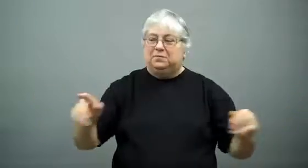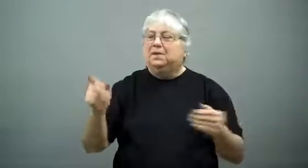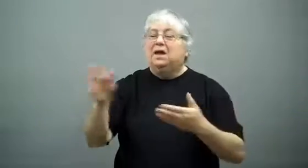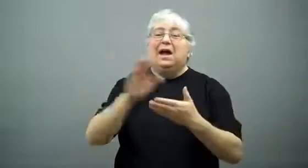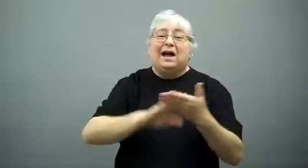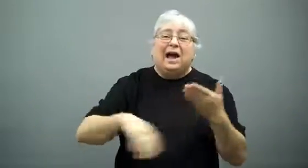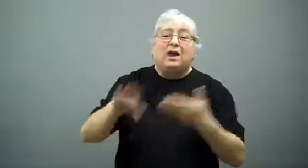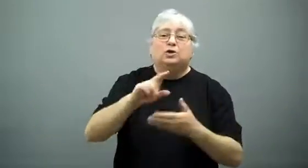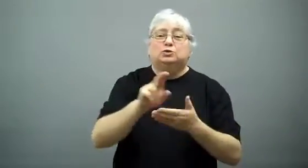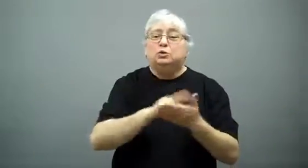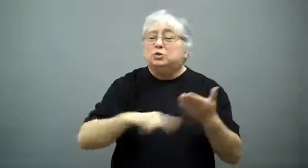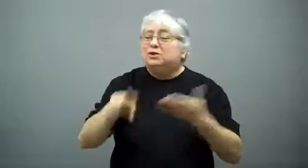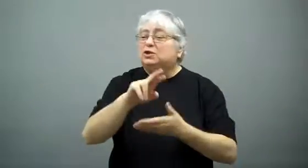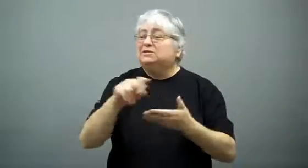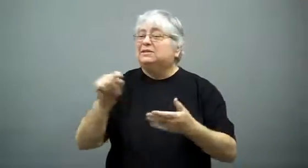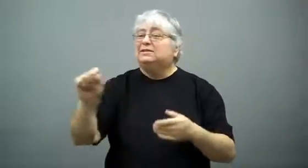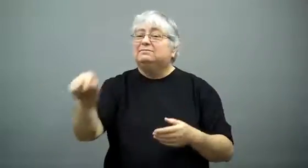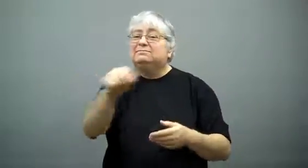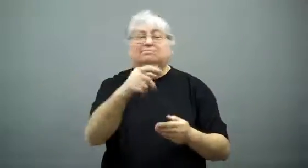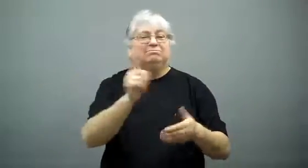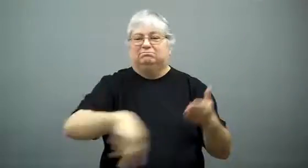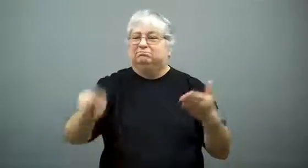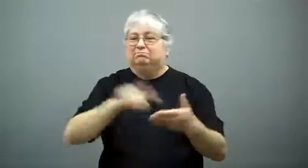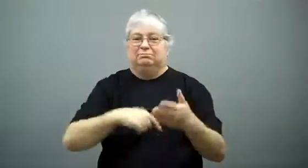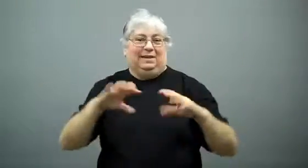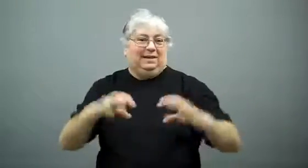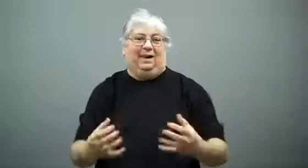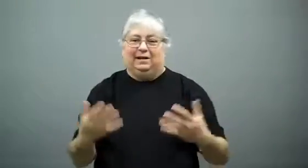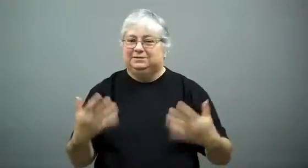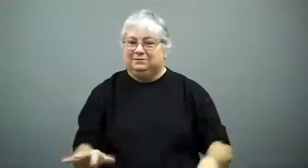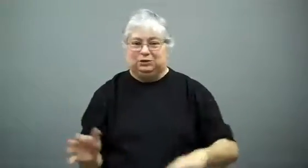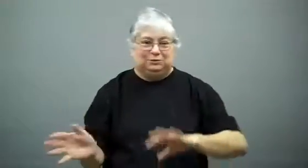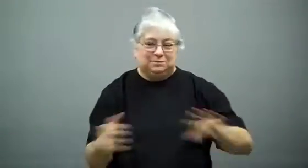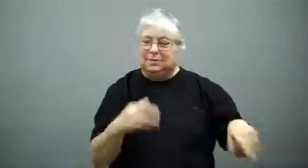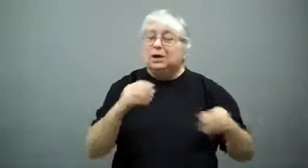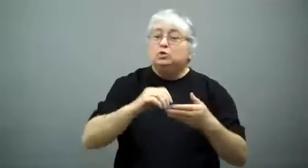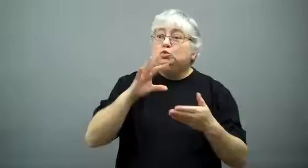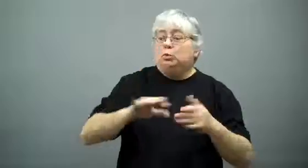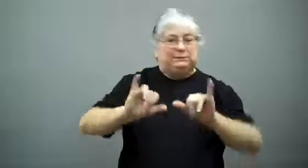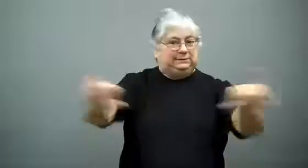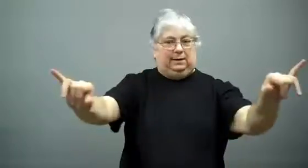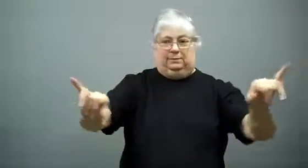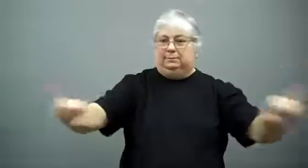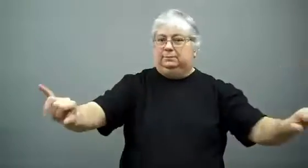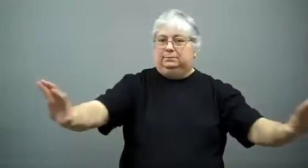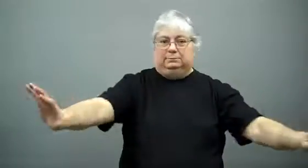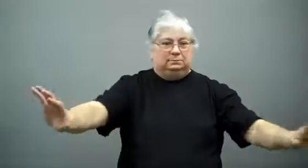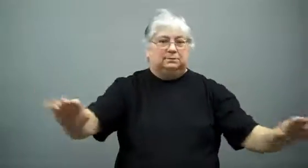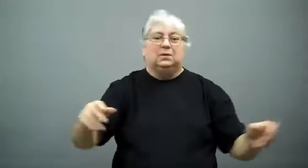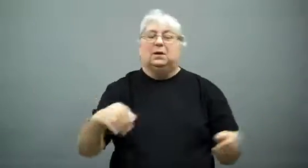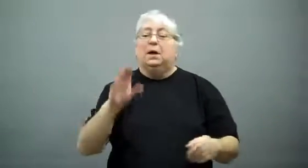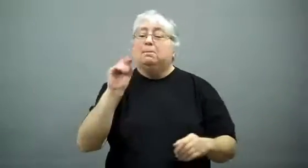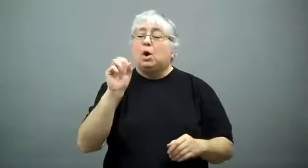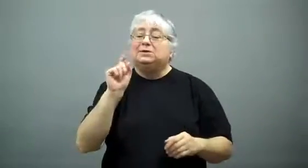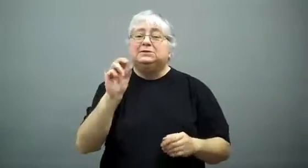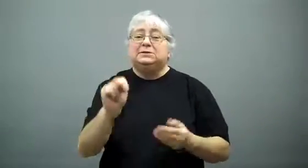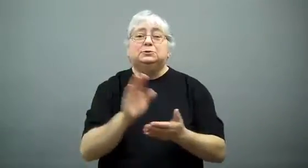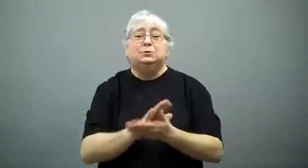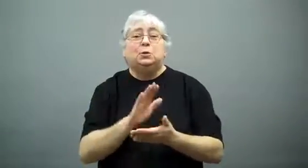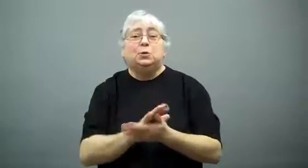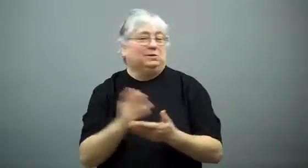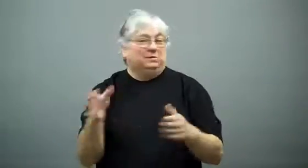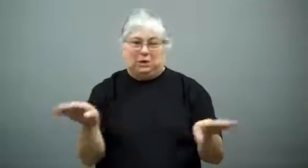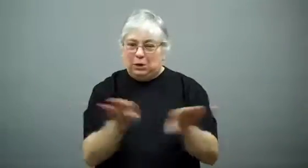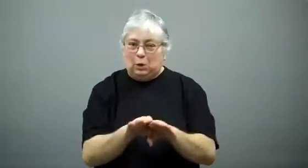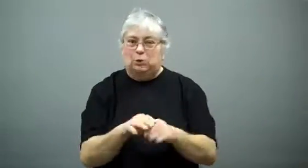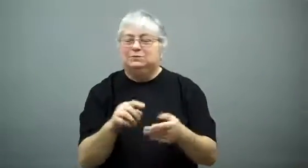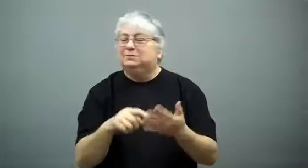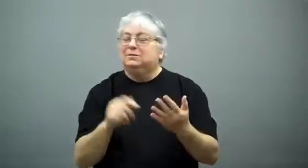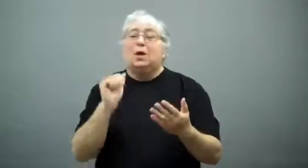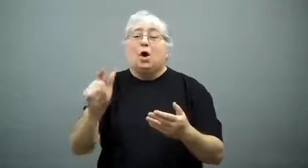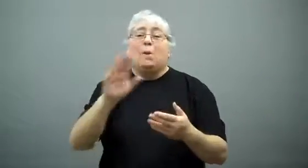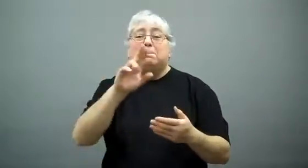Colleges and Universities cancelled classes.